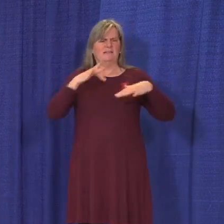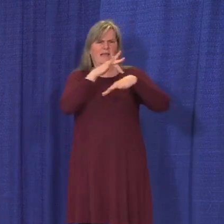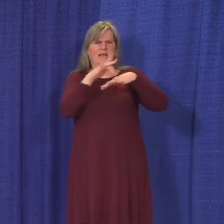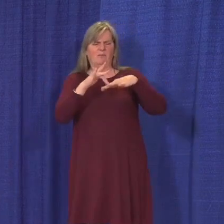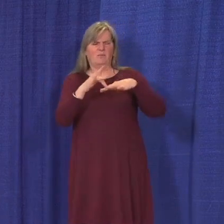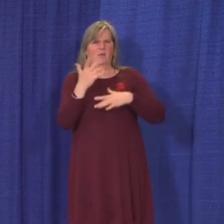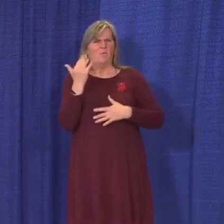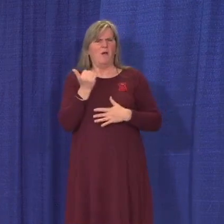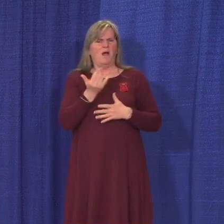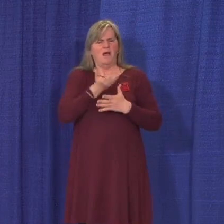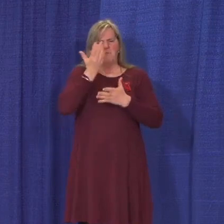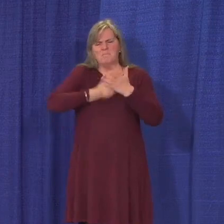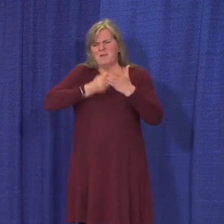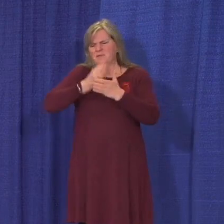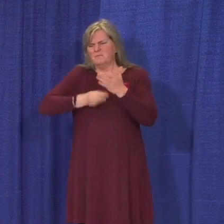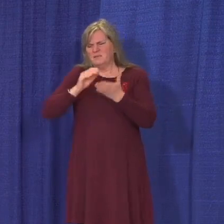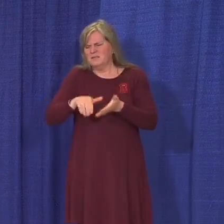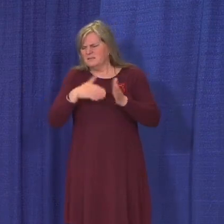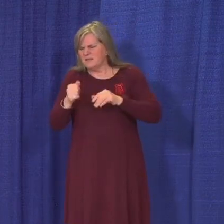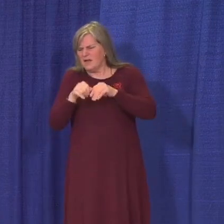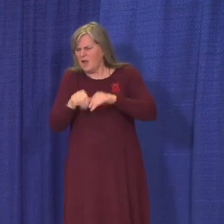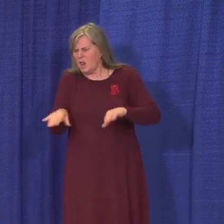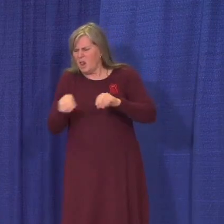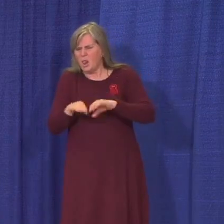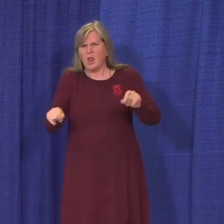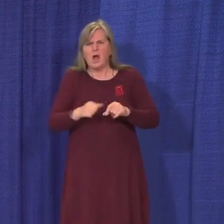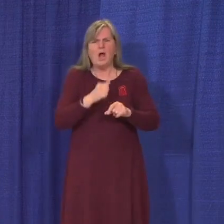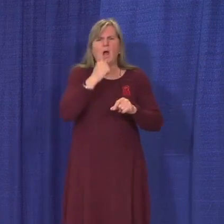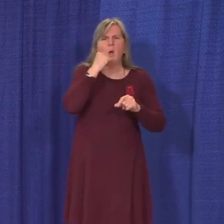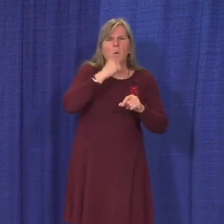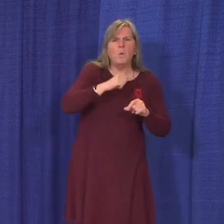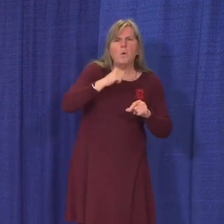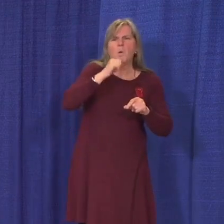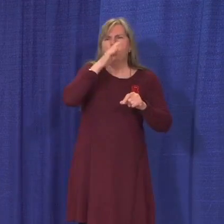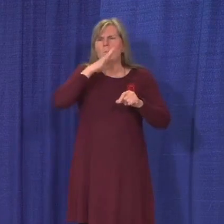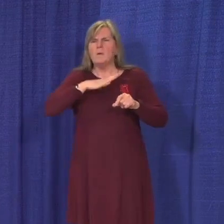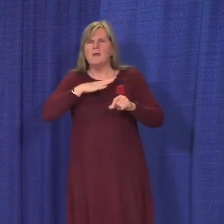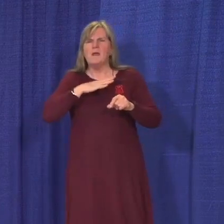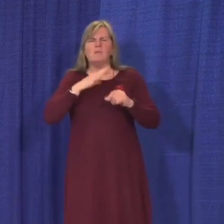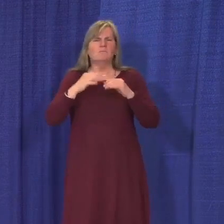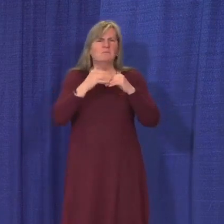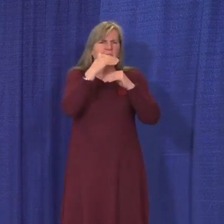form is displaying it's own red dressed installation here in the